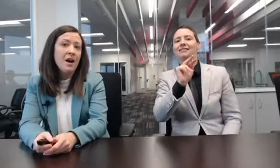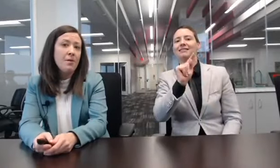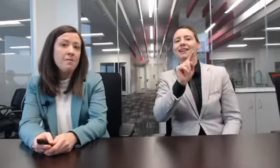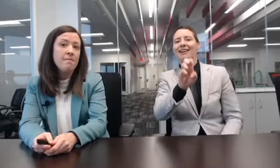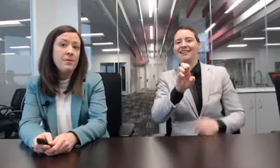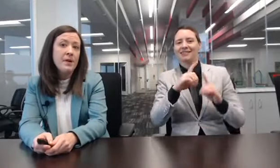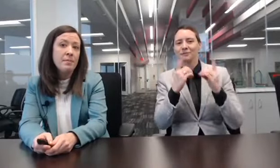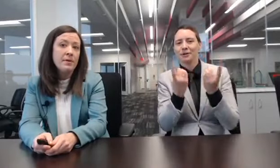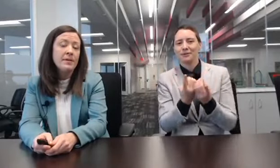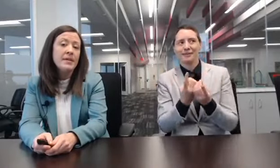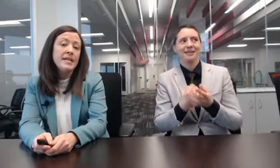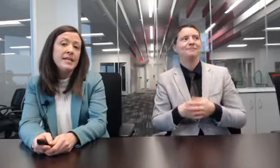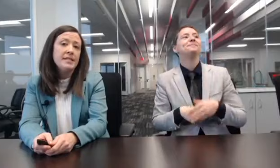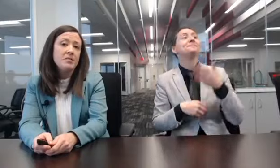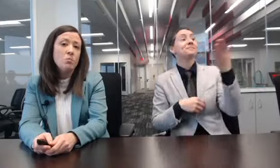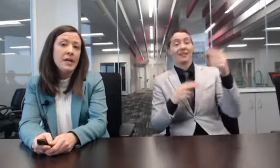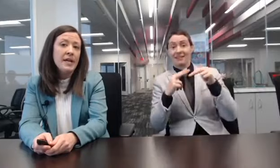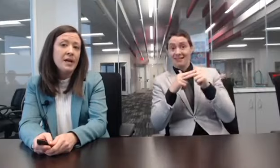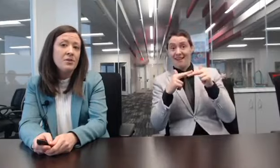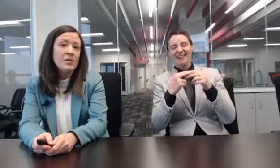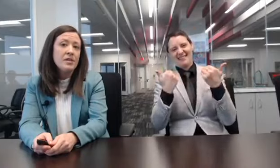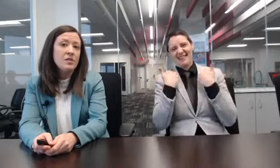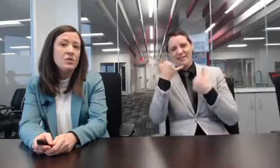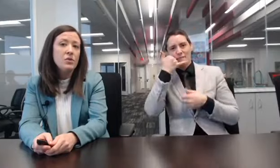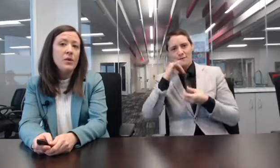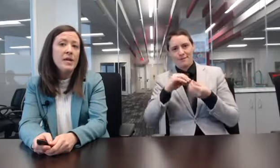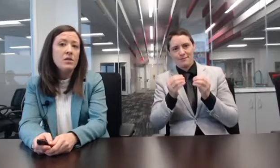Our phone number is 1-800-282-9181